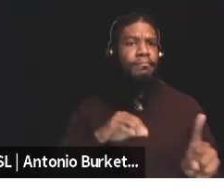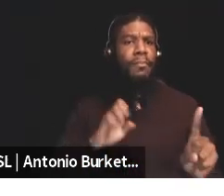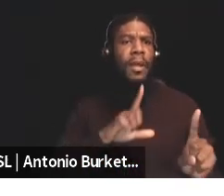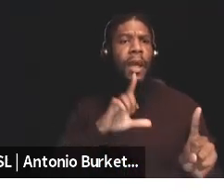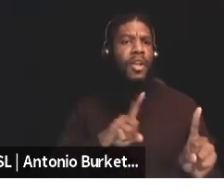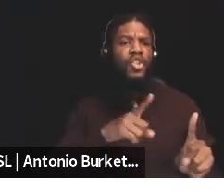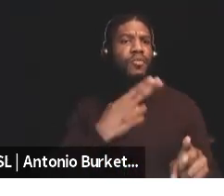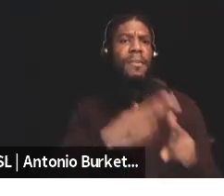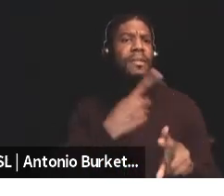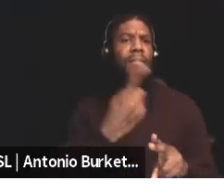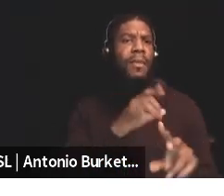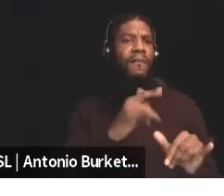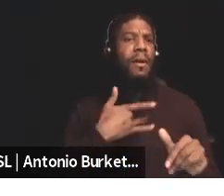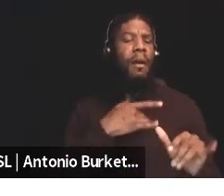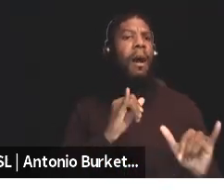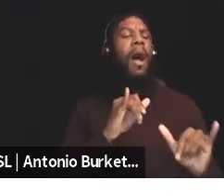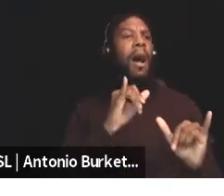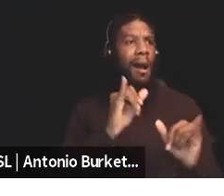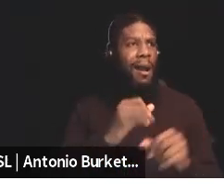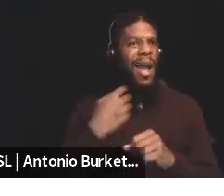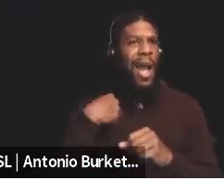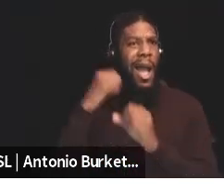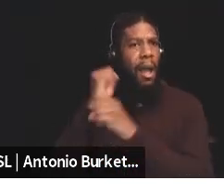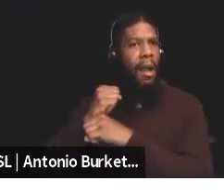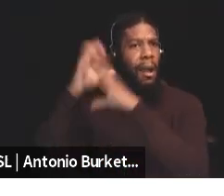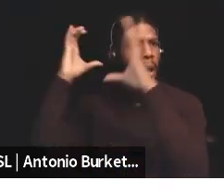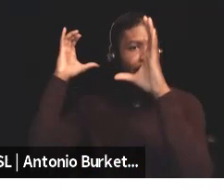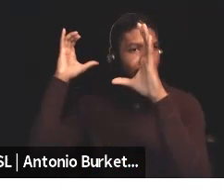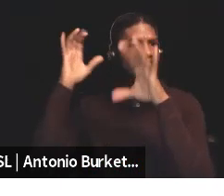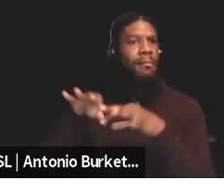something I was thinking about throughout the description of these relationships.